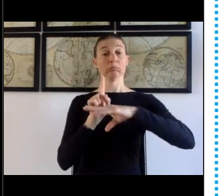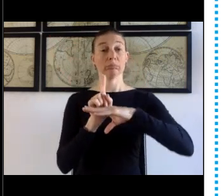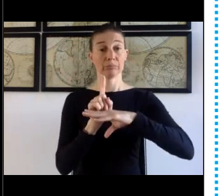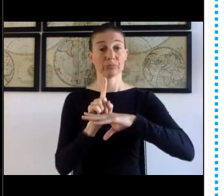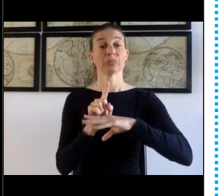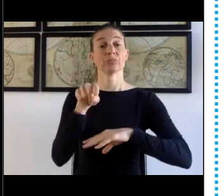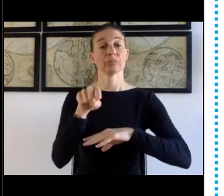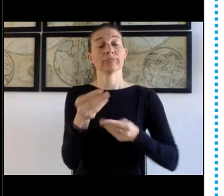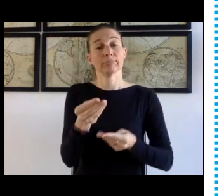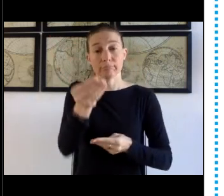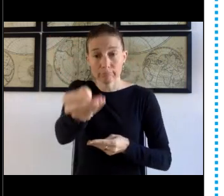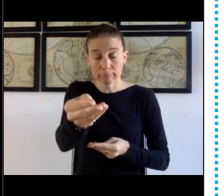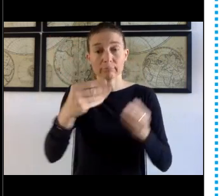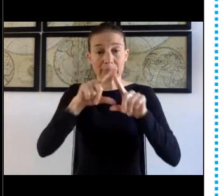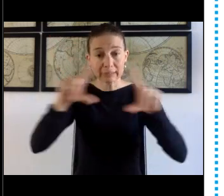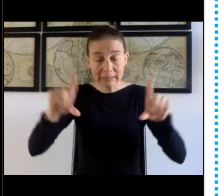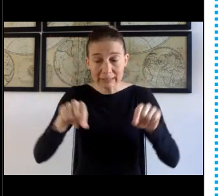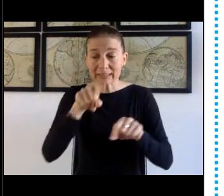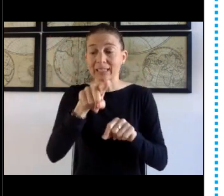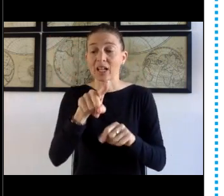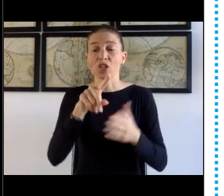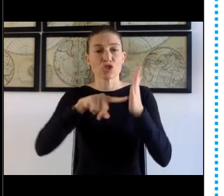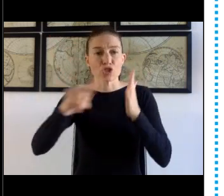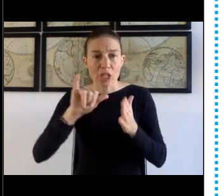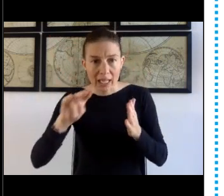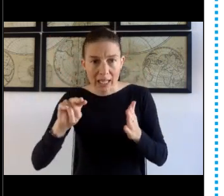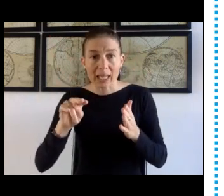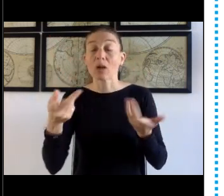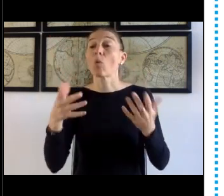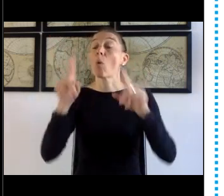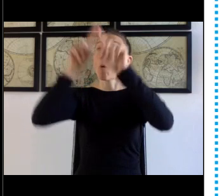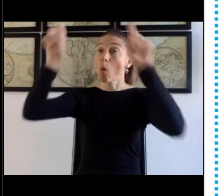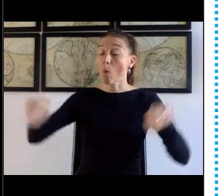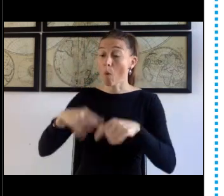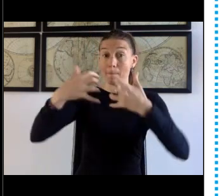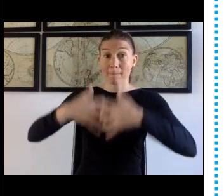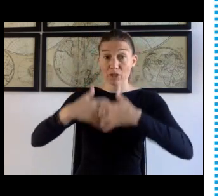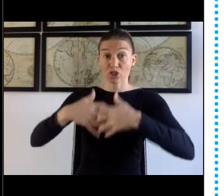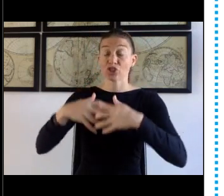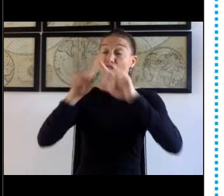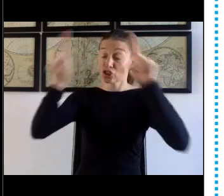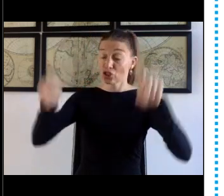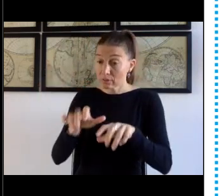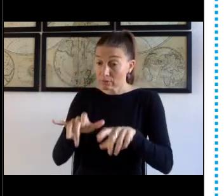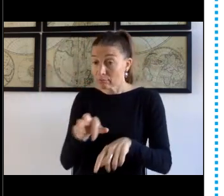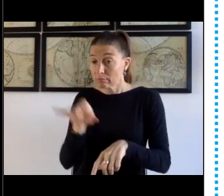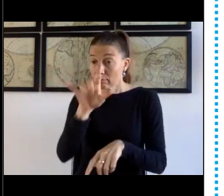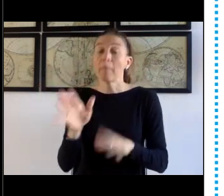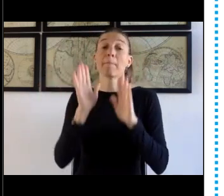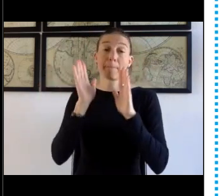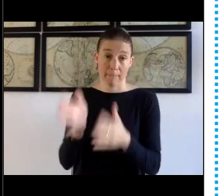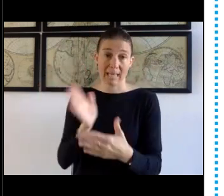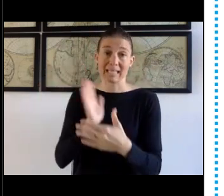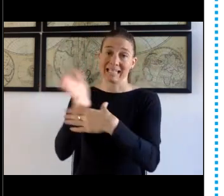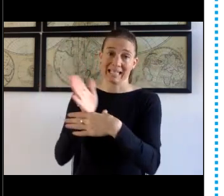wherever ticket machines they have to become accessible. They have a very long deadline for this.